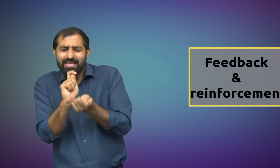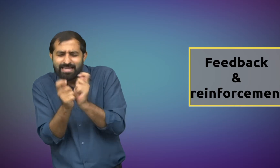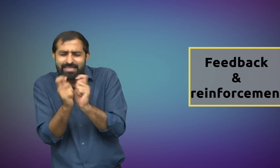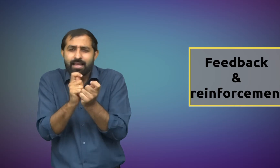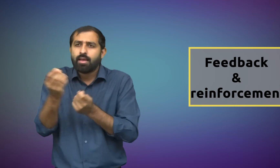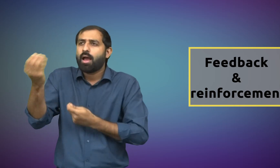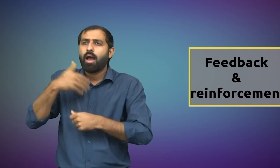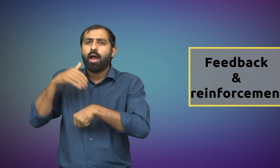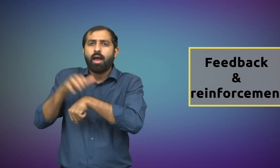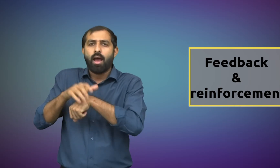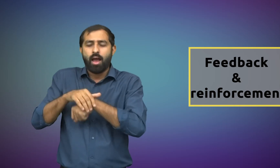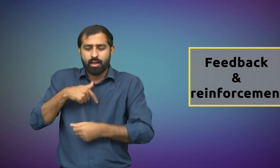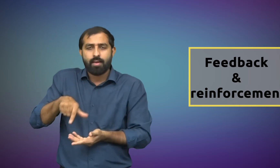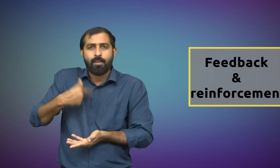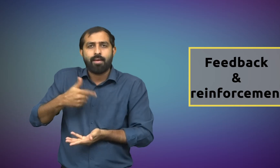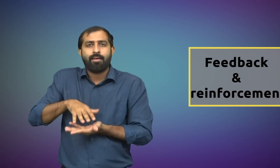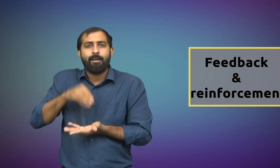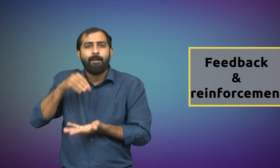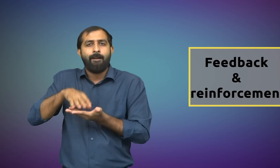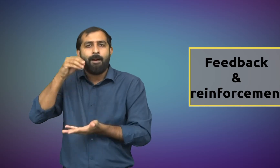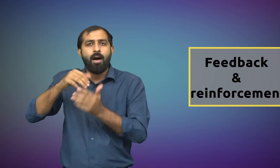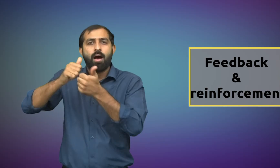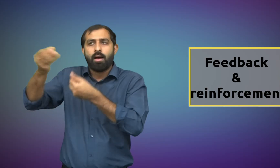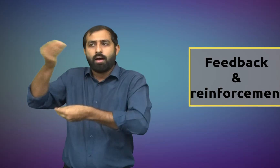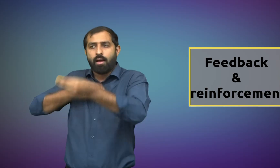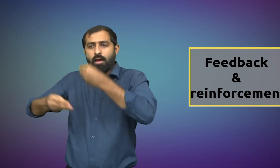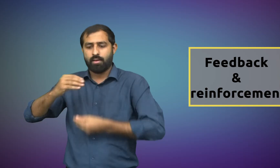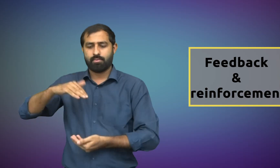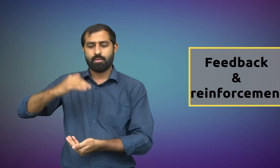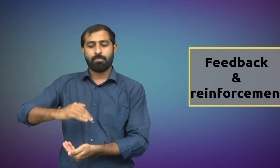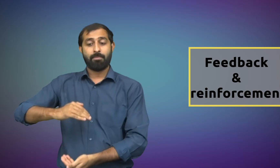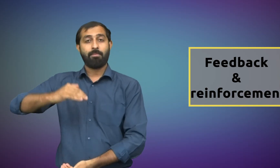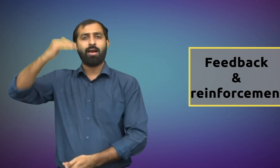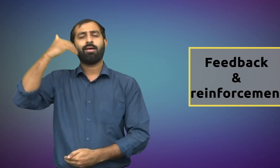Feedback helps in correction of words, sentences and phases which are pronounced wrongly